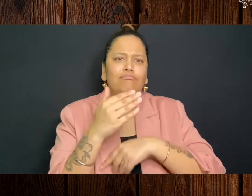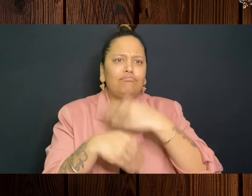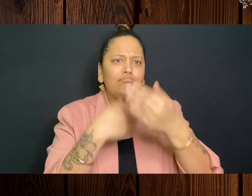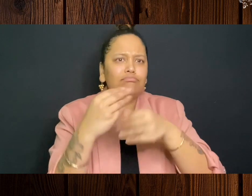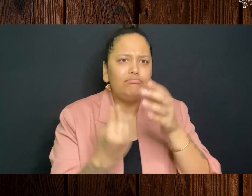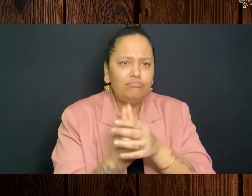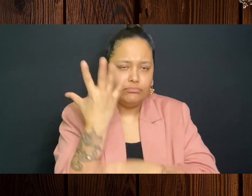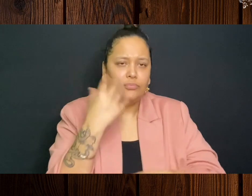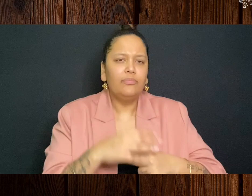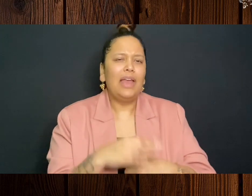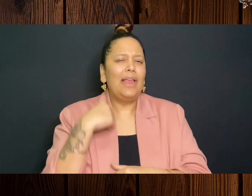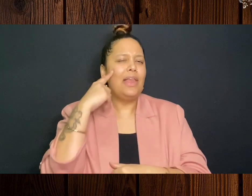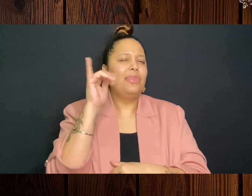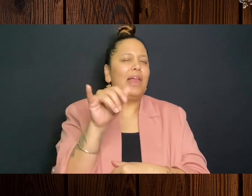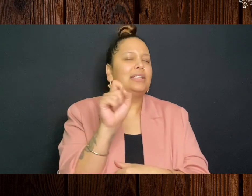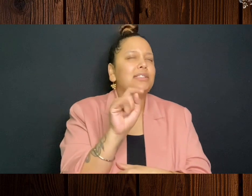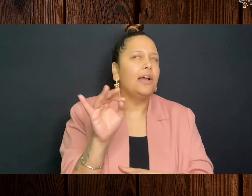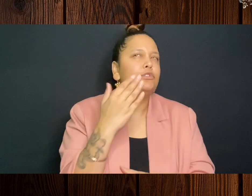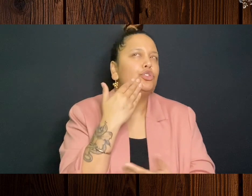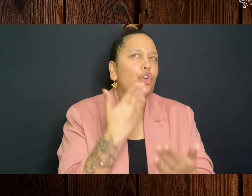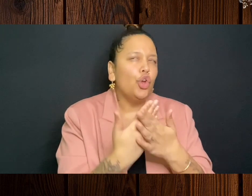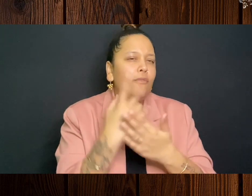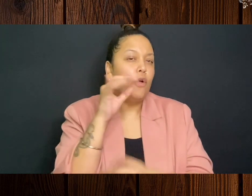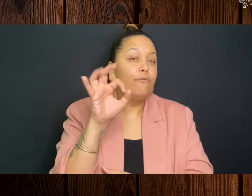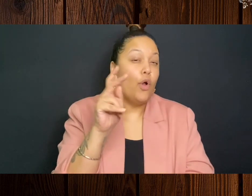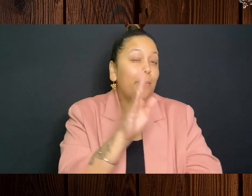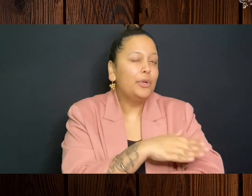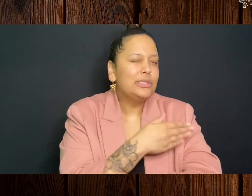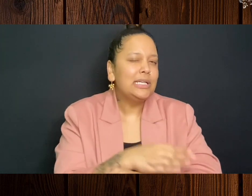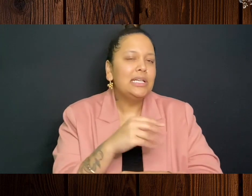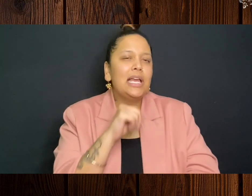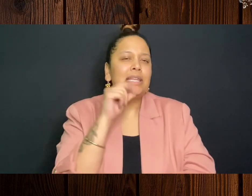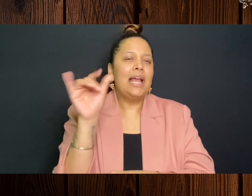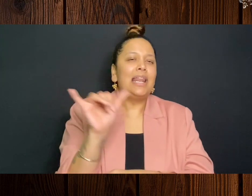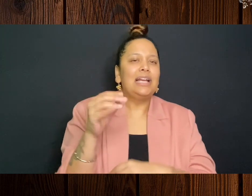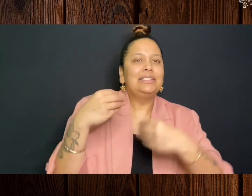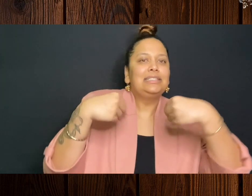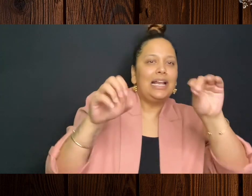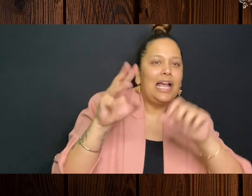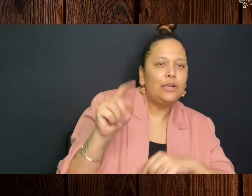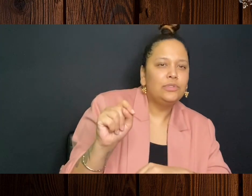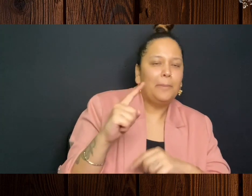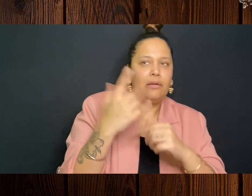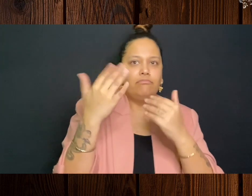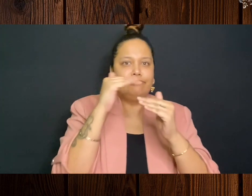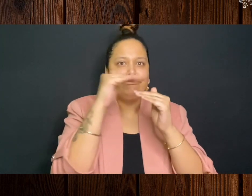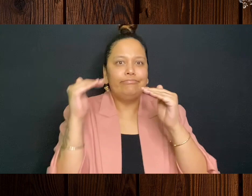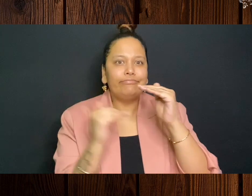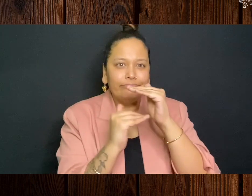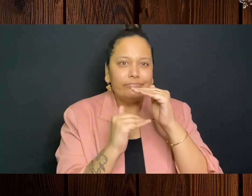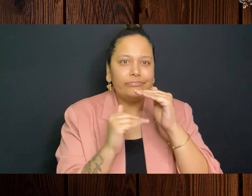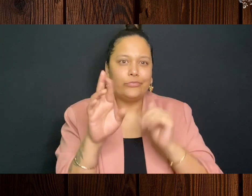And I think that stuff is good for folk music. It's not like selling out. It's just broadening the reach.